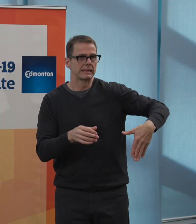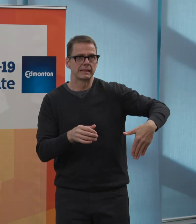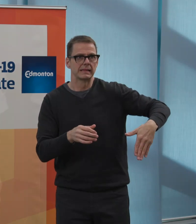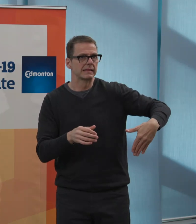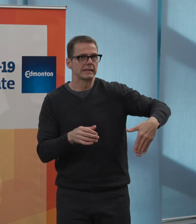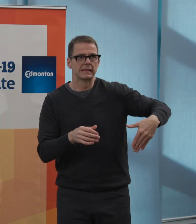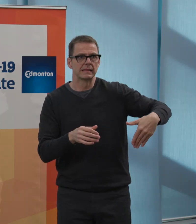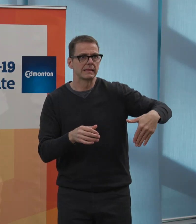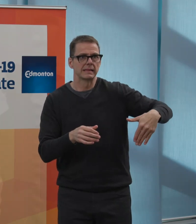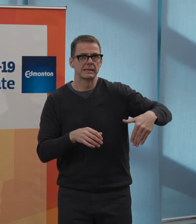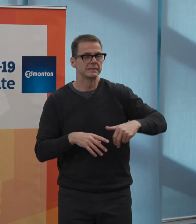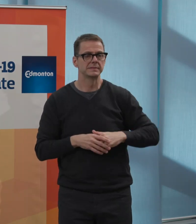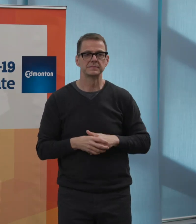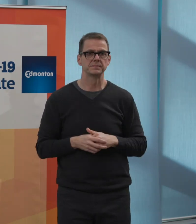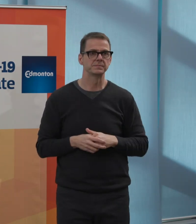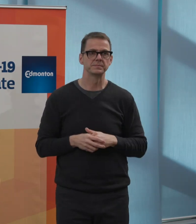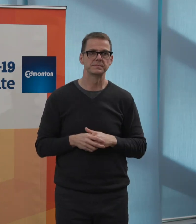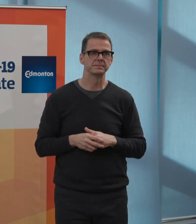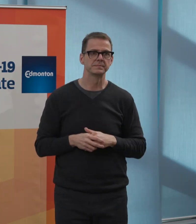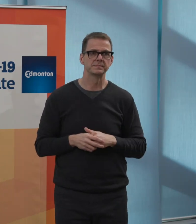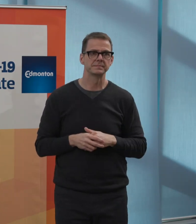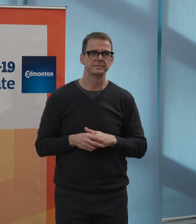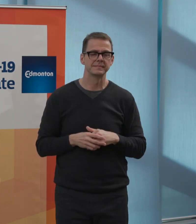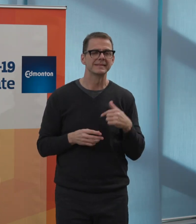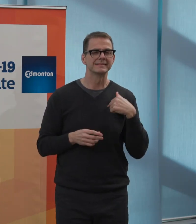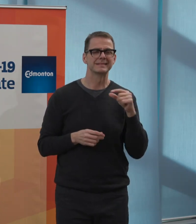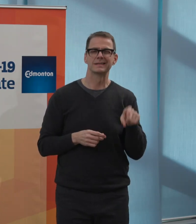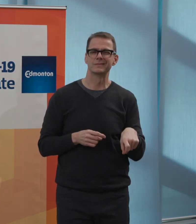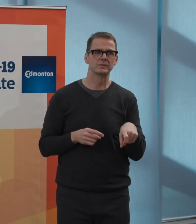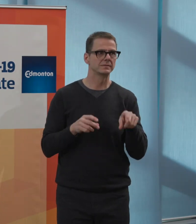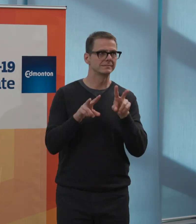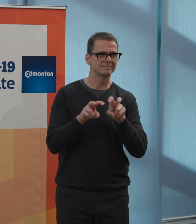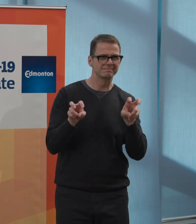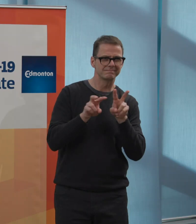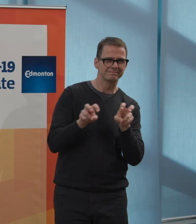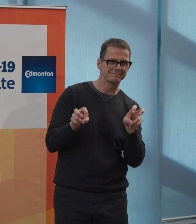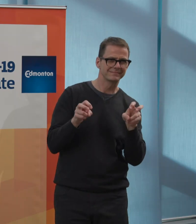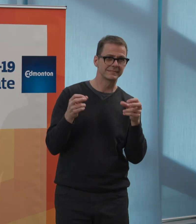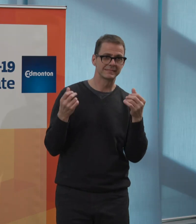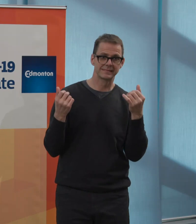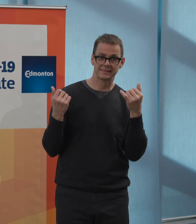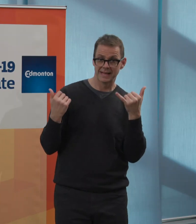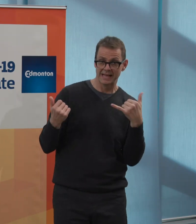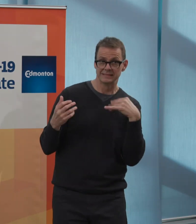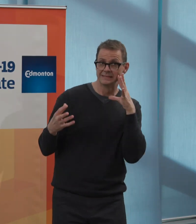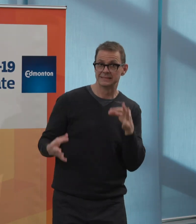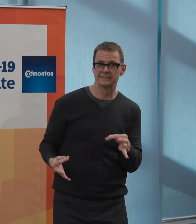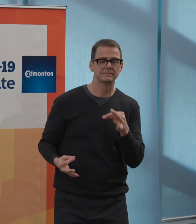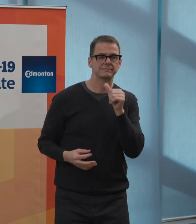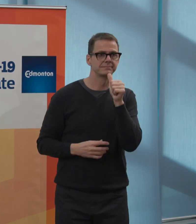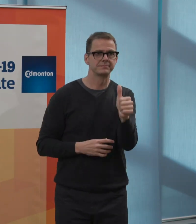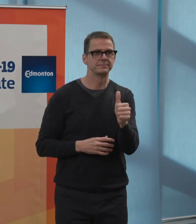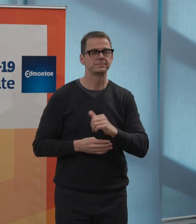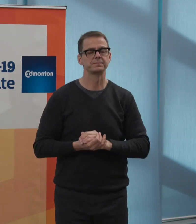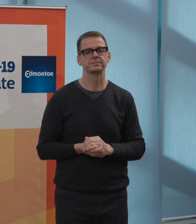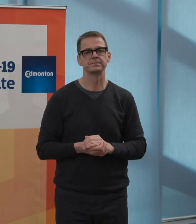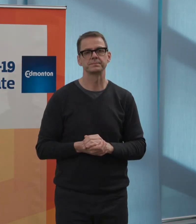we're we're assessing but at this time we don't know I don't see any other